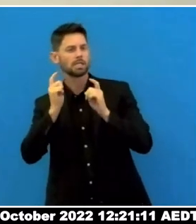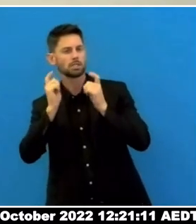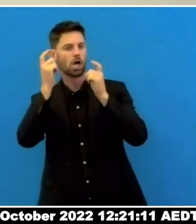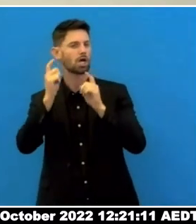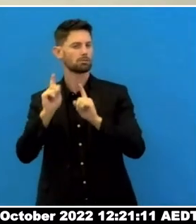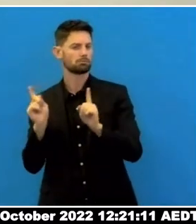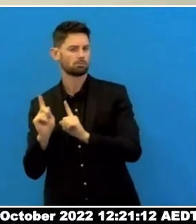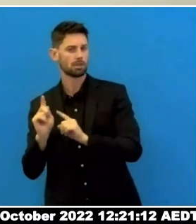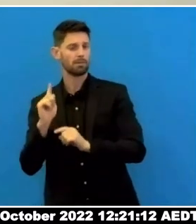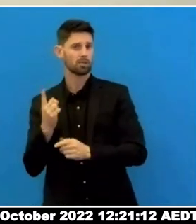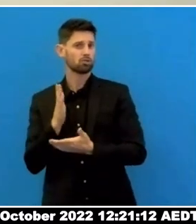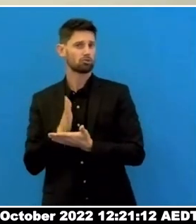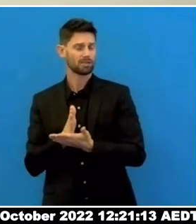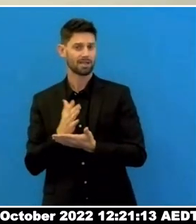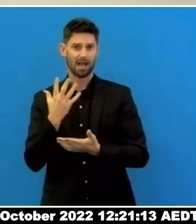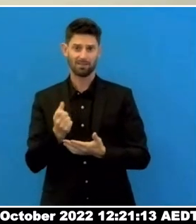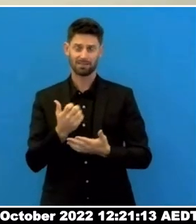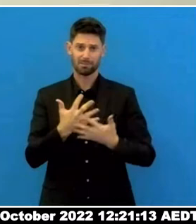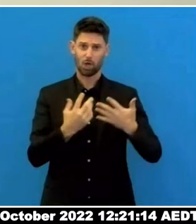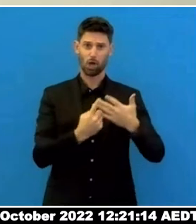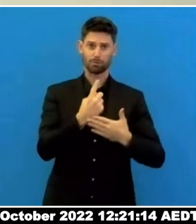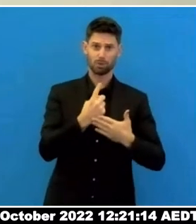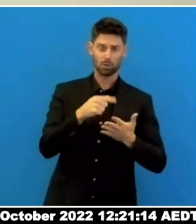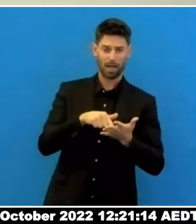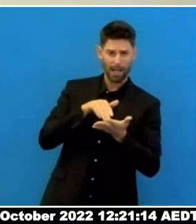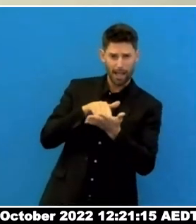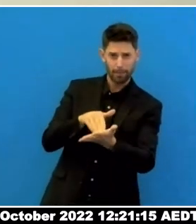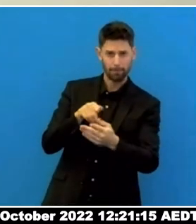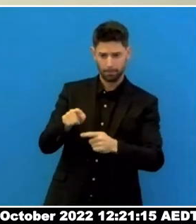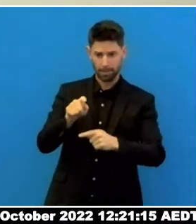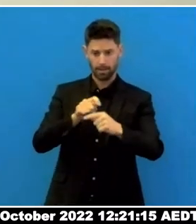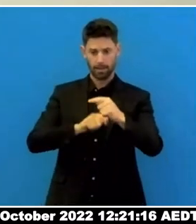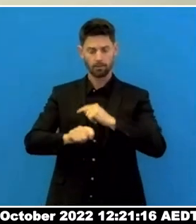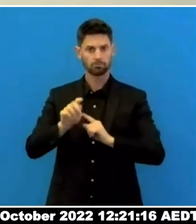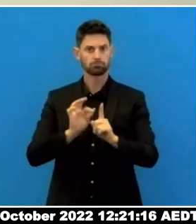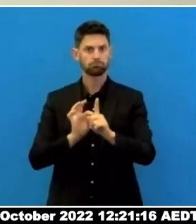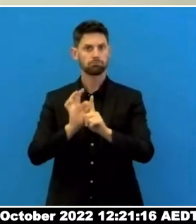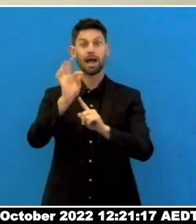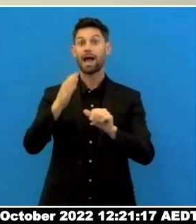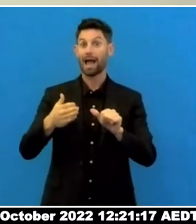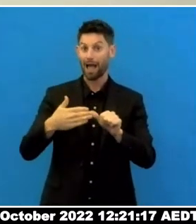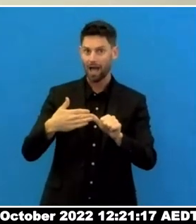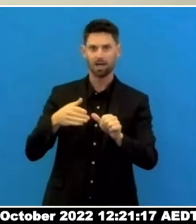But there are there are huge opportunities for recovery with the right supports and things in place.